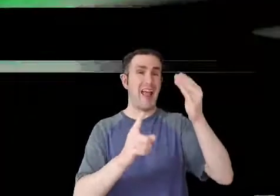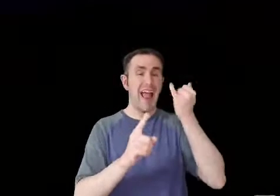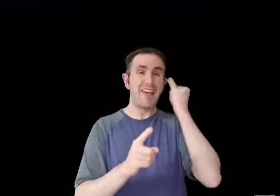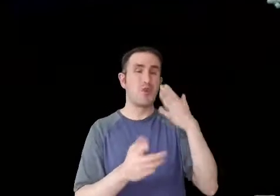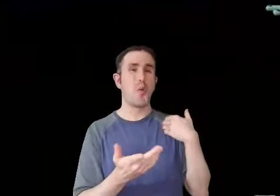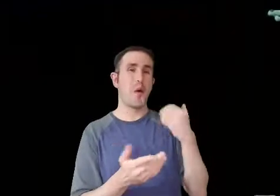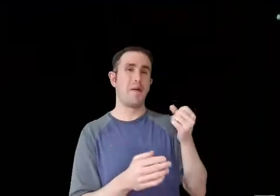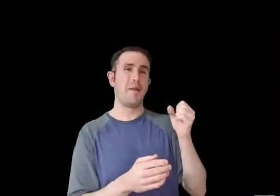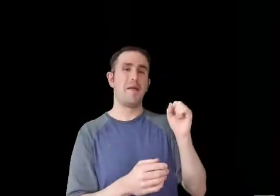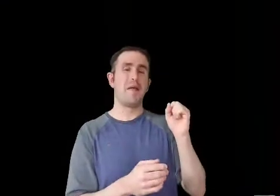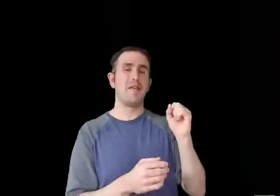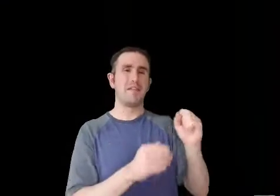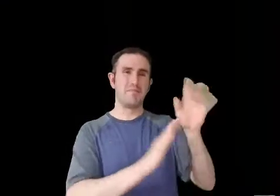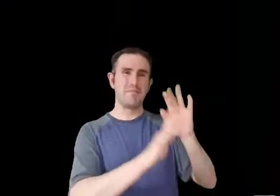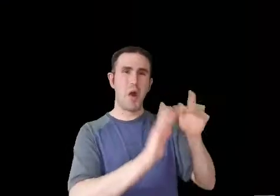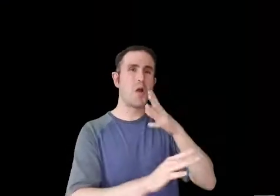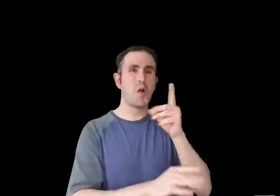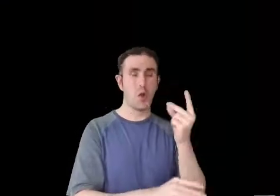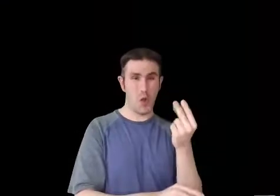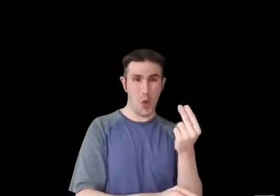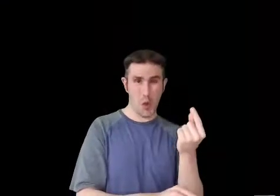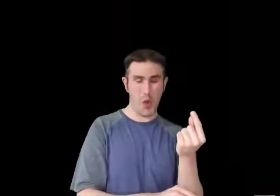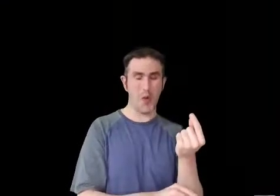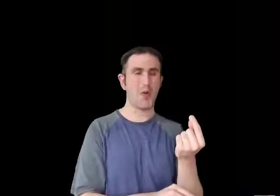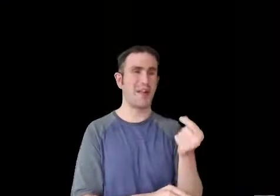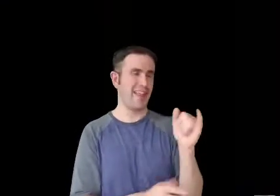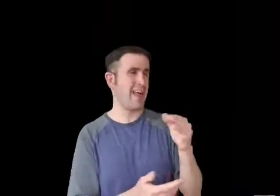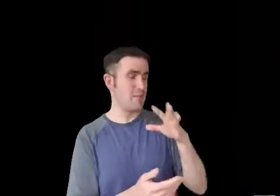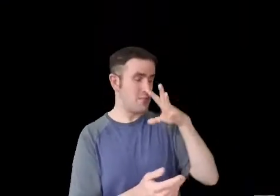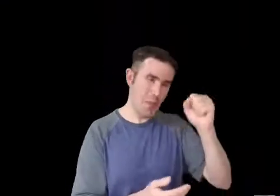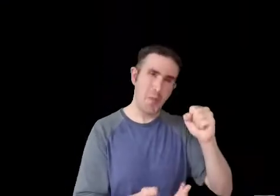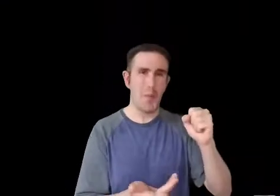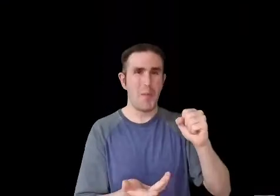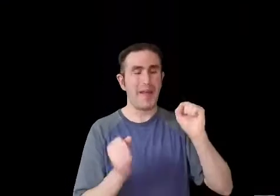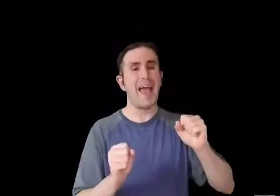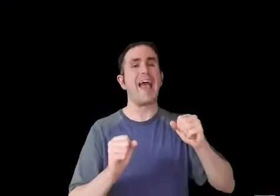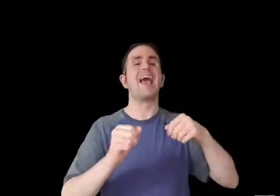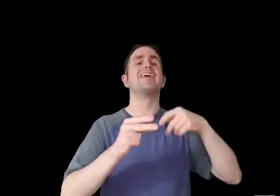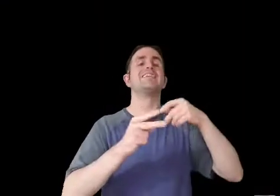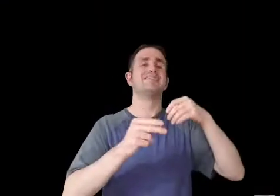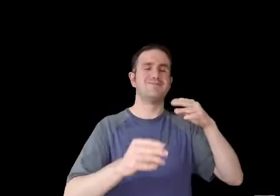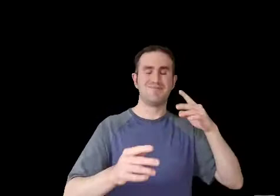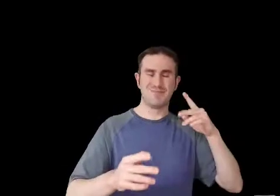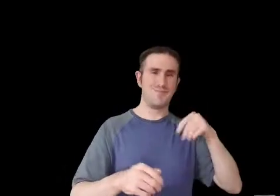that's its own thing, too! Um... sparkle... sparkle dogs can be very, very well done, too!